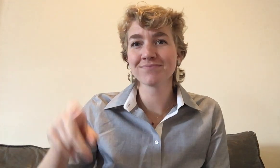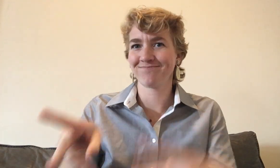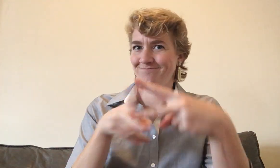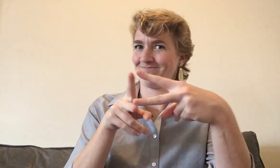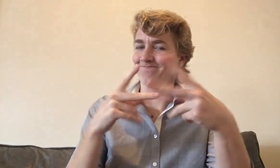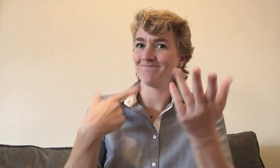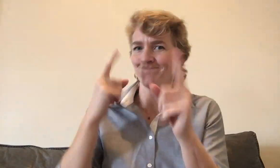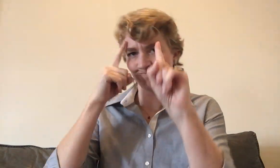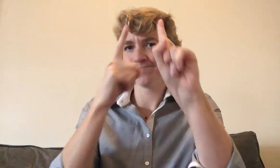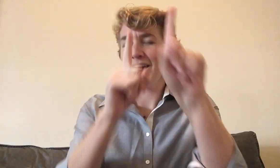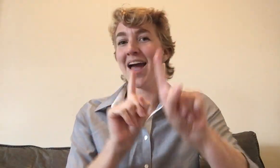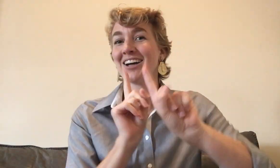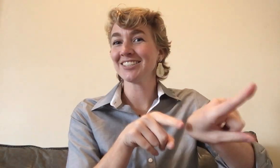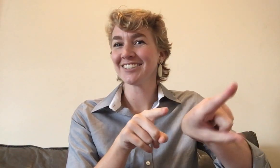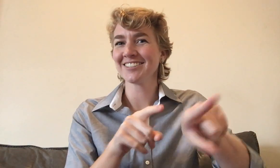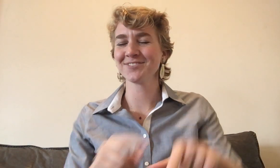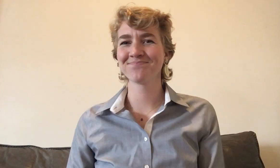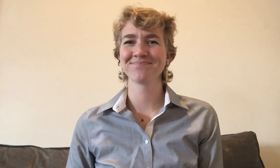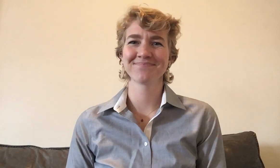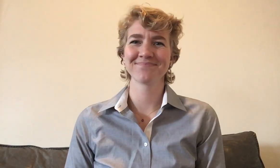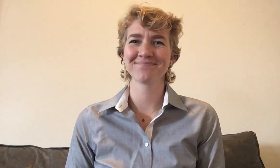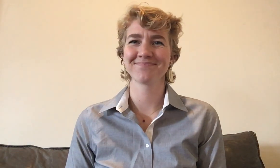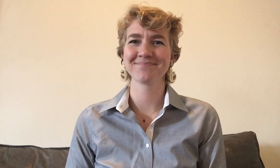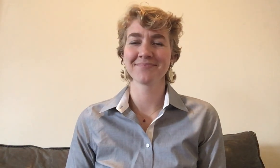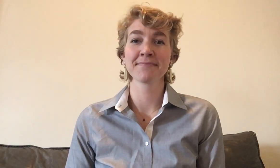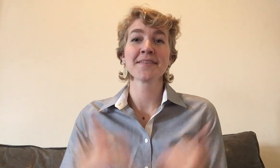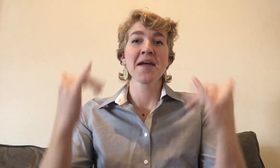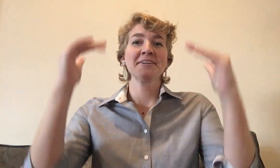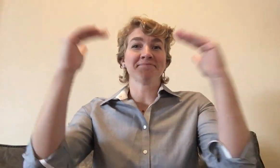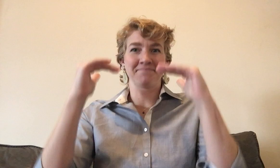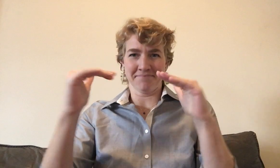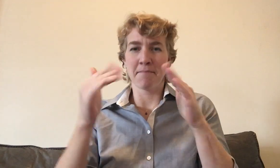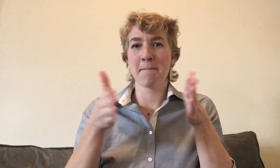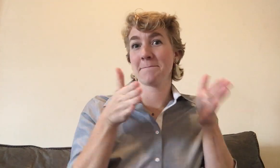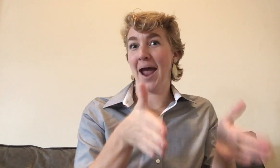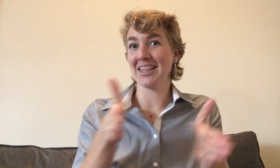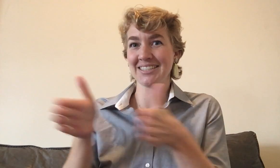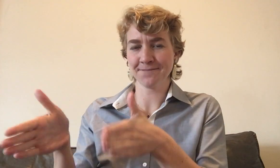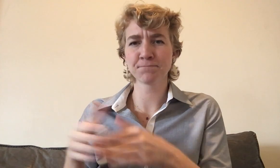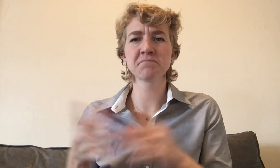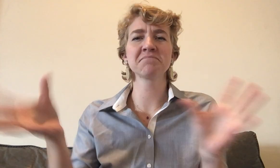Those are the two questions we aim to answer. Now, the methods.